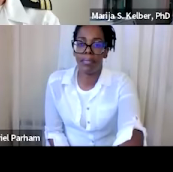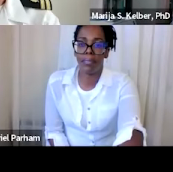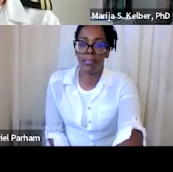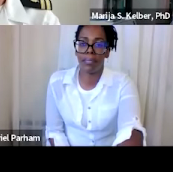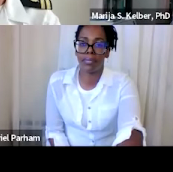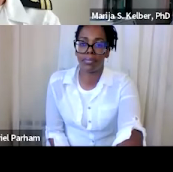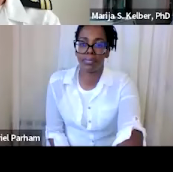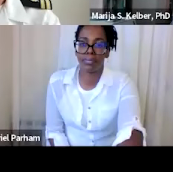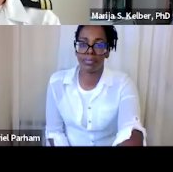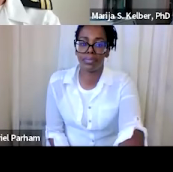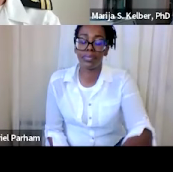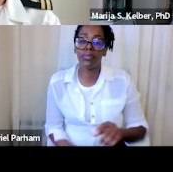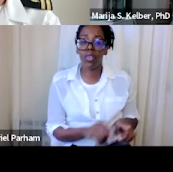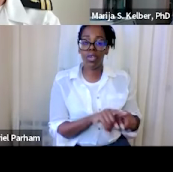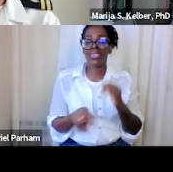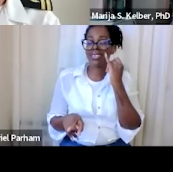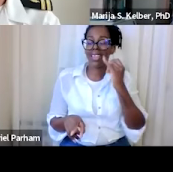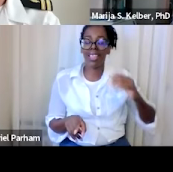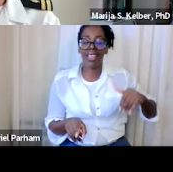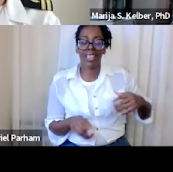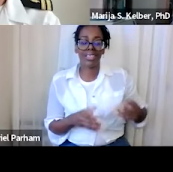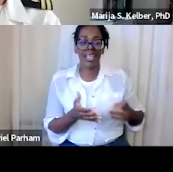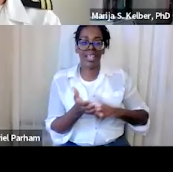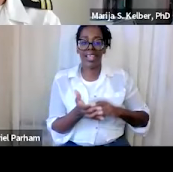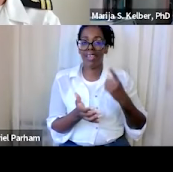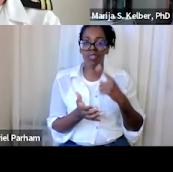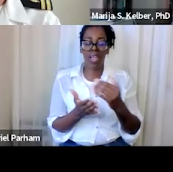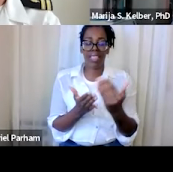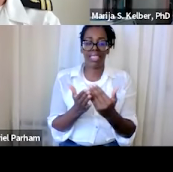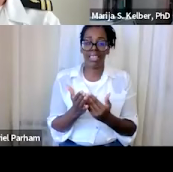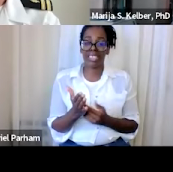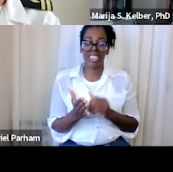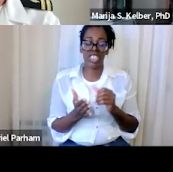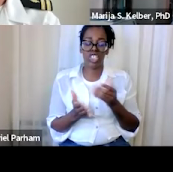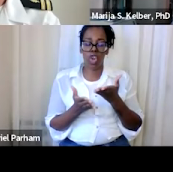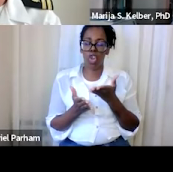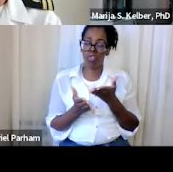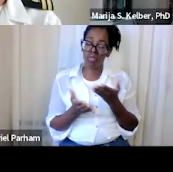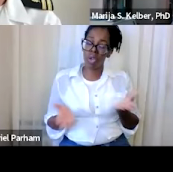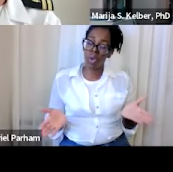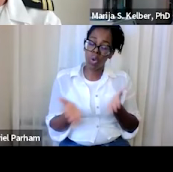Also, if you haven't signed up for the GAINS listserv, then I encourage you to sign up. There's a link on the screen,